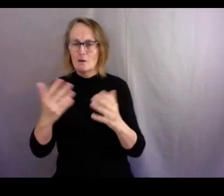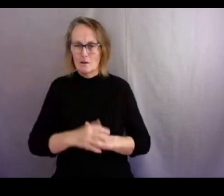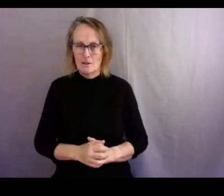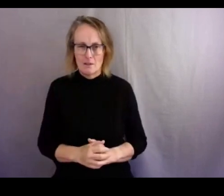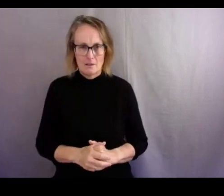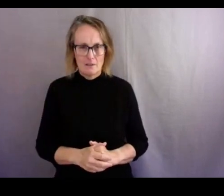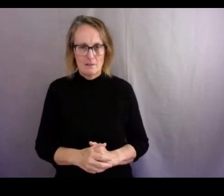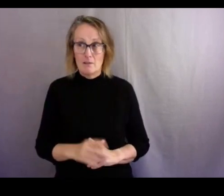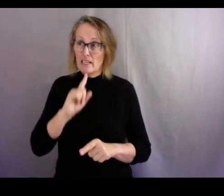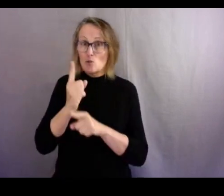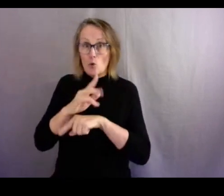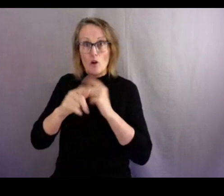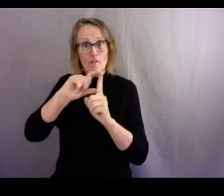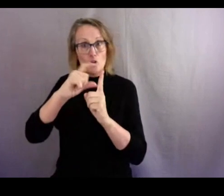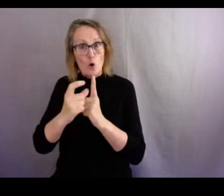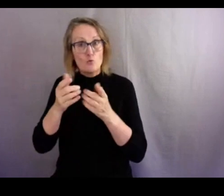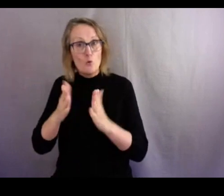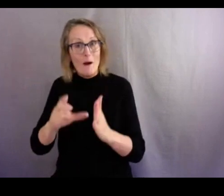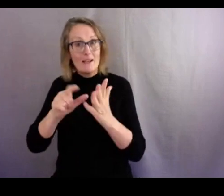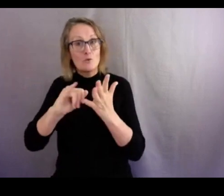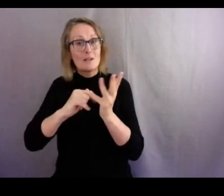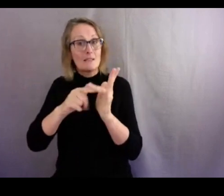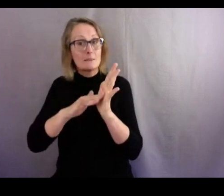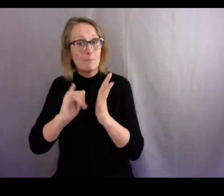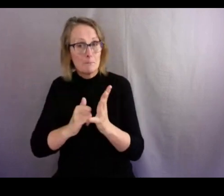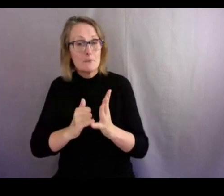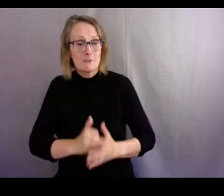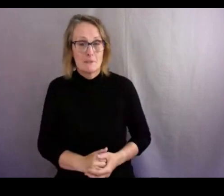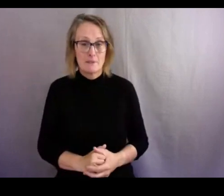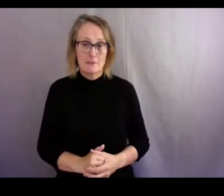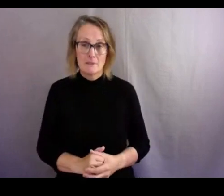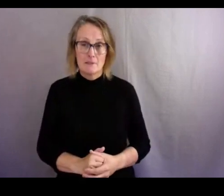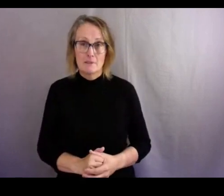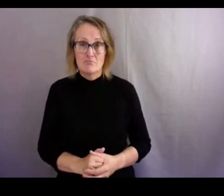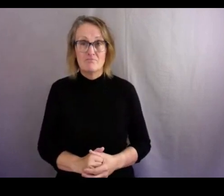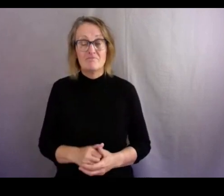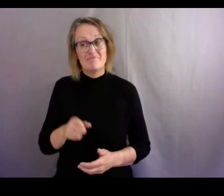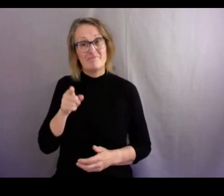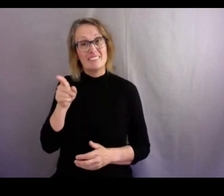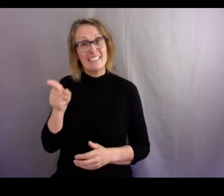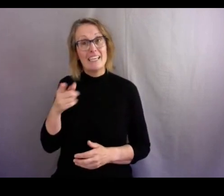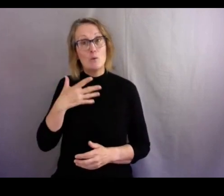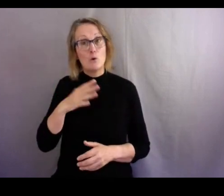revealed by the author, because Gauguin really wanted to make it clear that he belonged to both words,